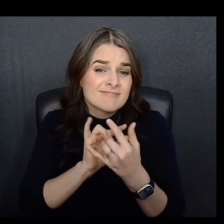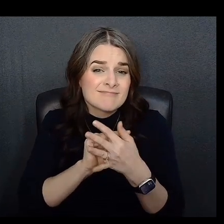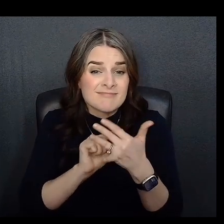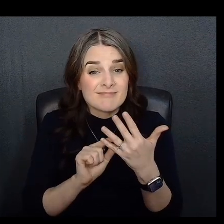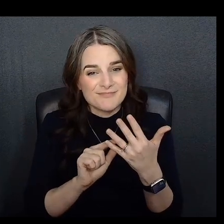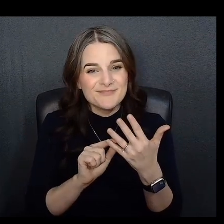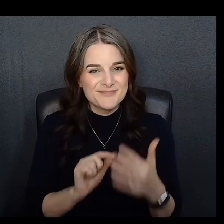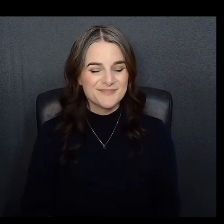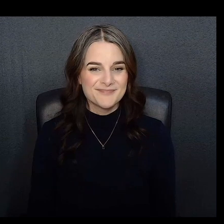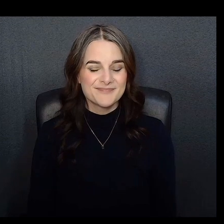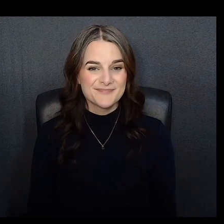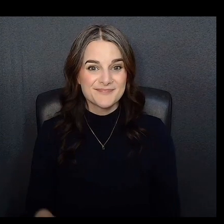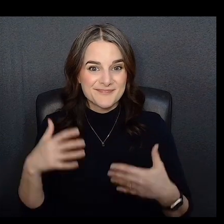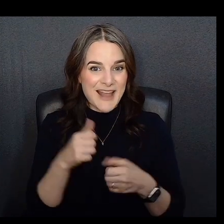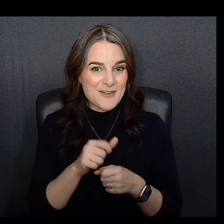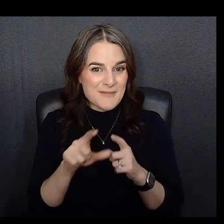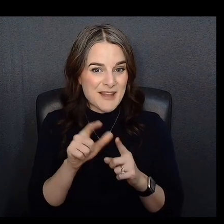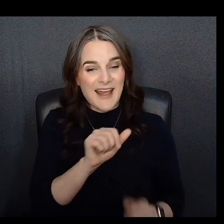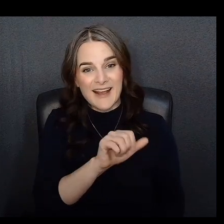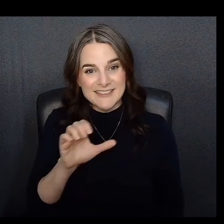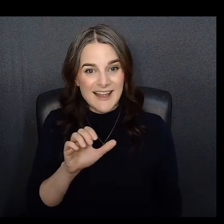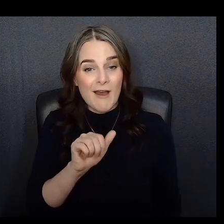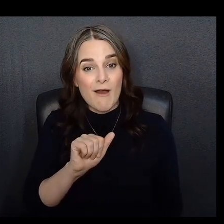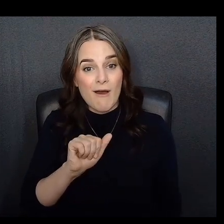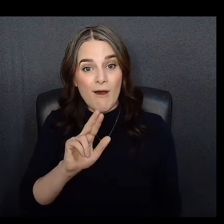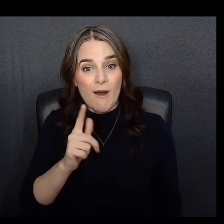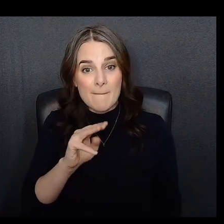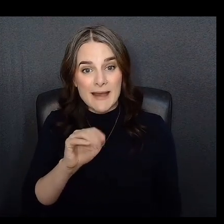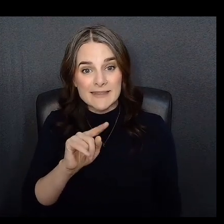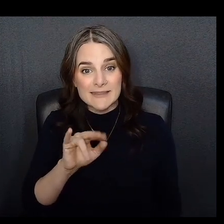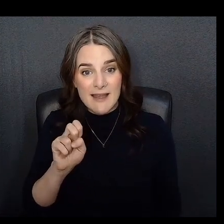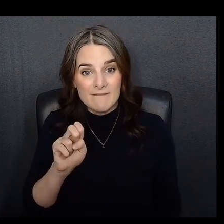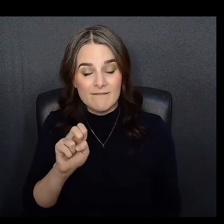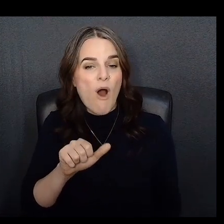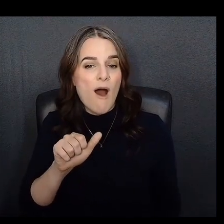So our acronyms-- AAC is going to stand for augmentative and alternative communication, AT--